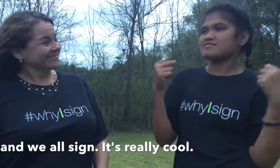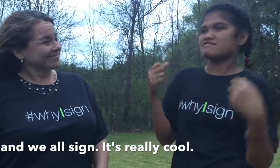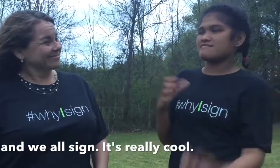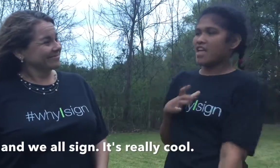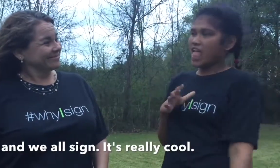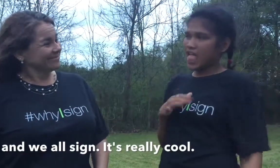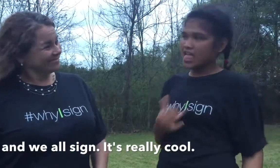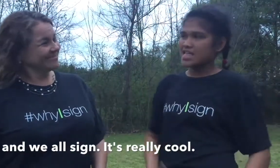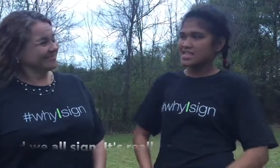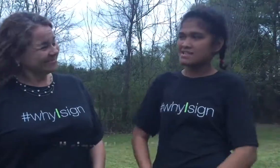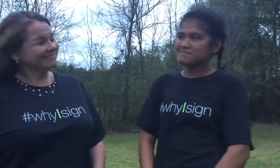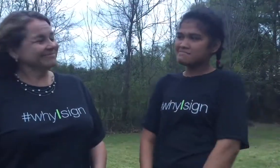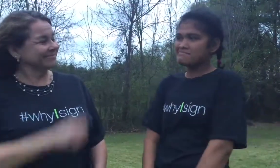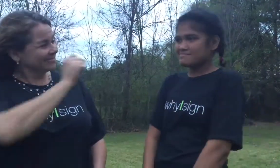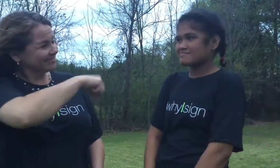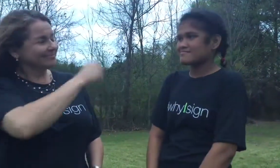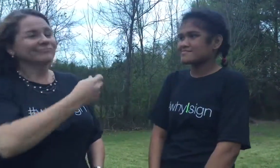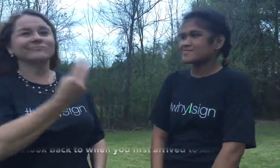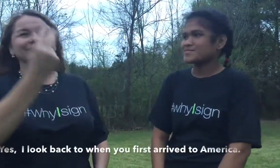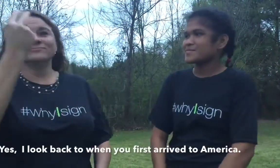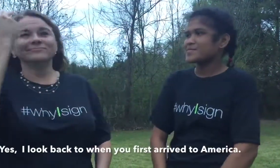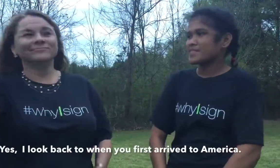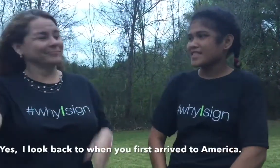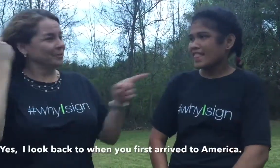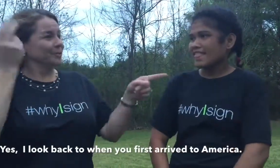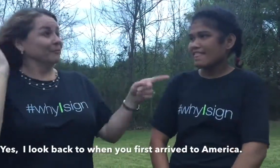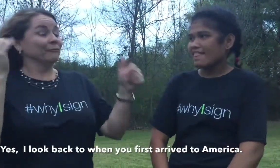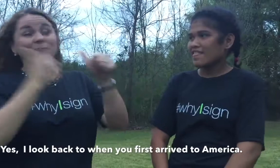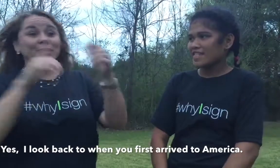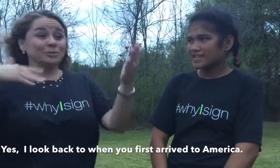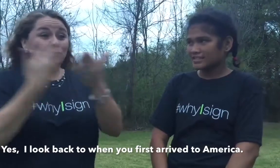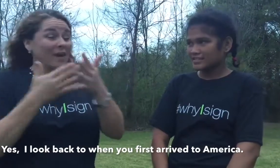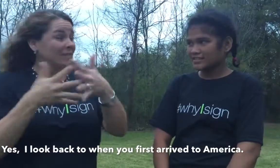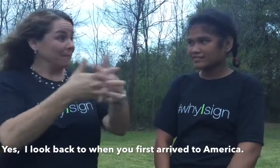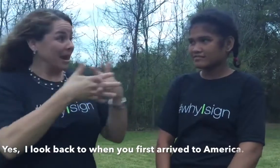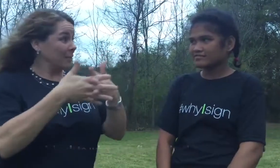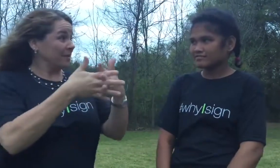I'm deaf, ASL is really cool, and I love teaching hearing people sign language.